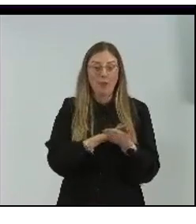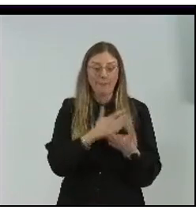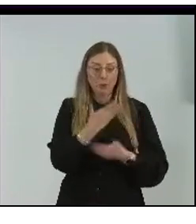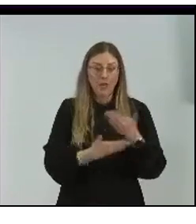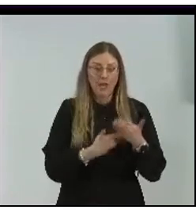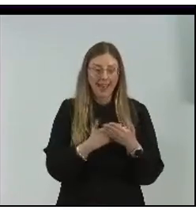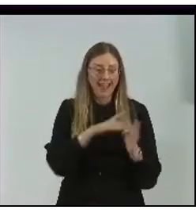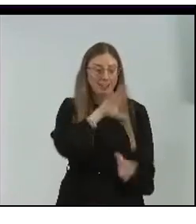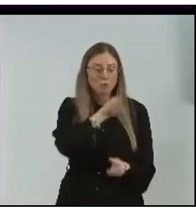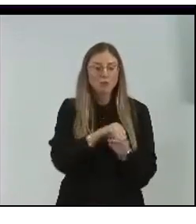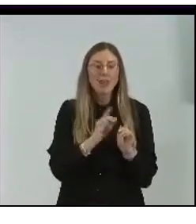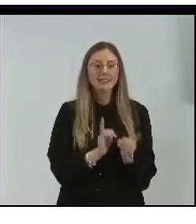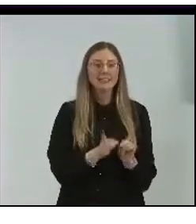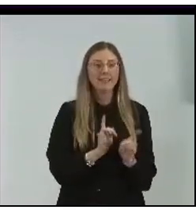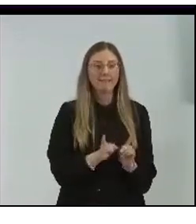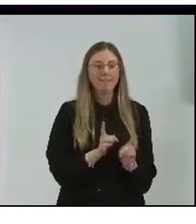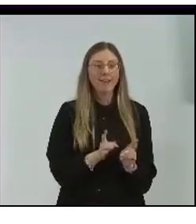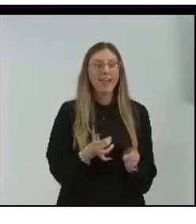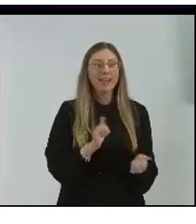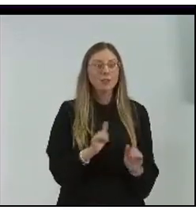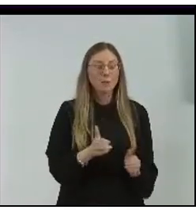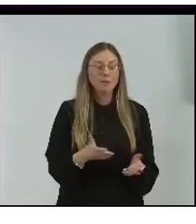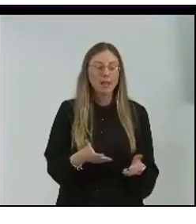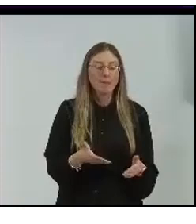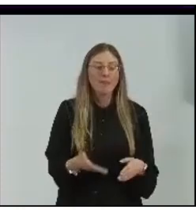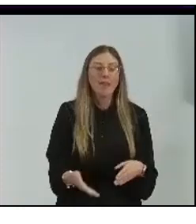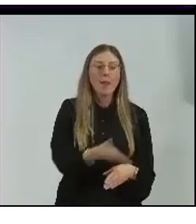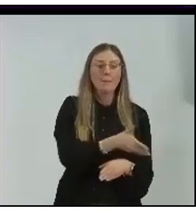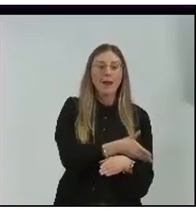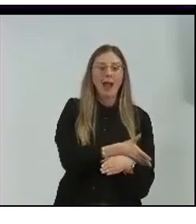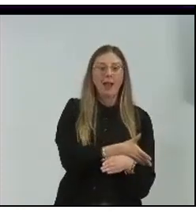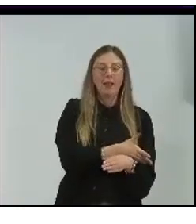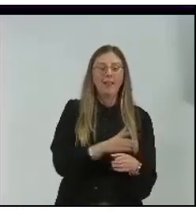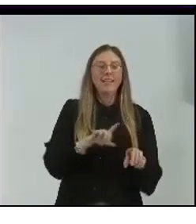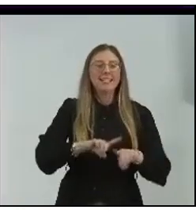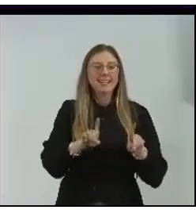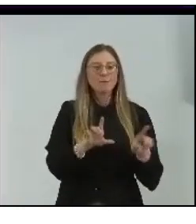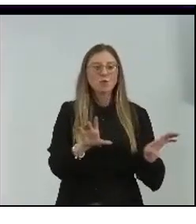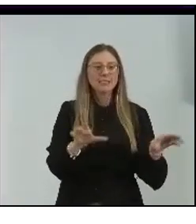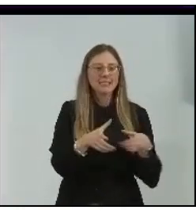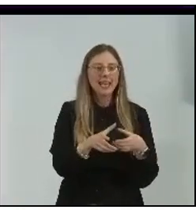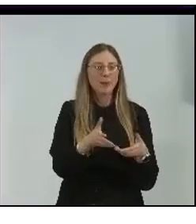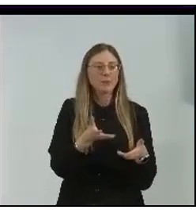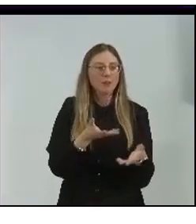So sometimes it has to go back and forth between teams and there's that collaboration that happens.